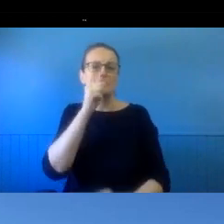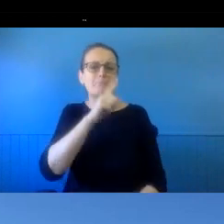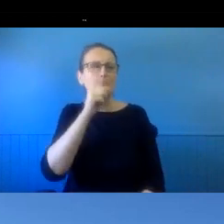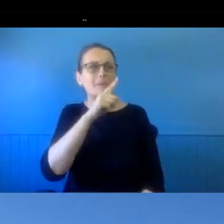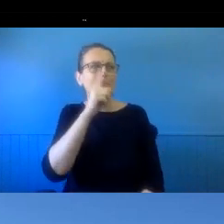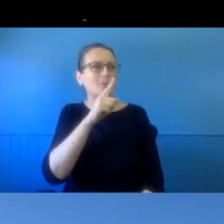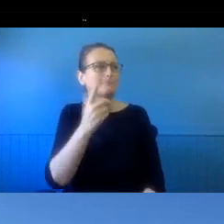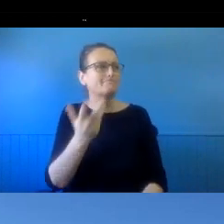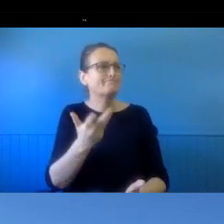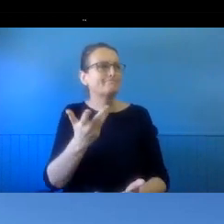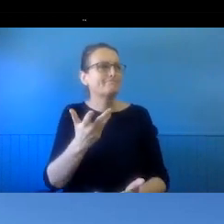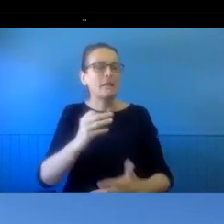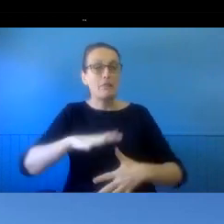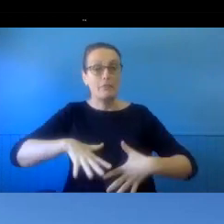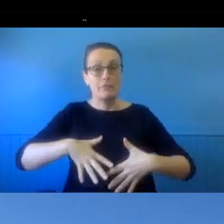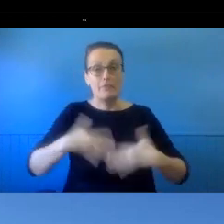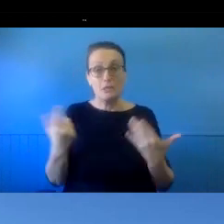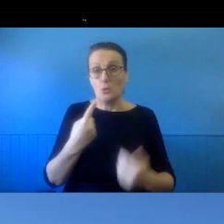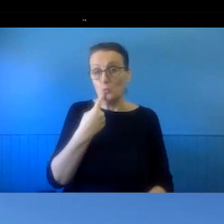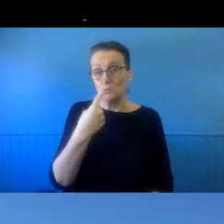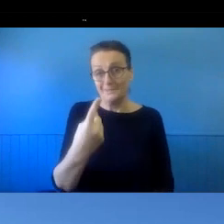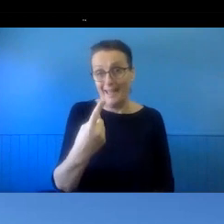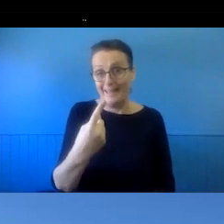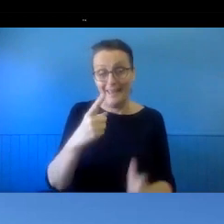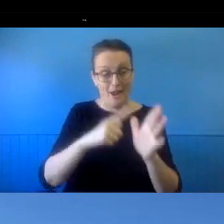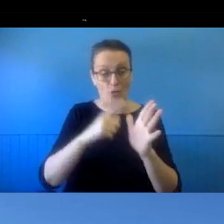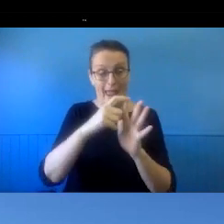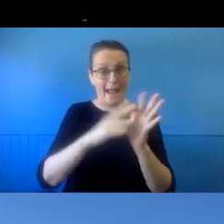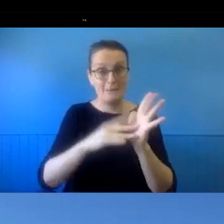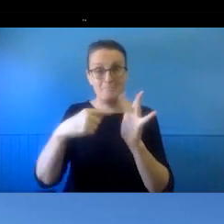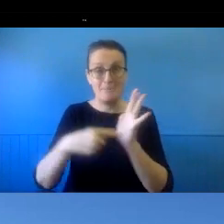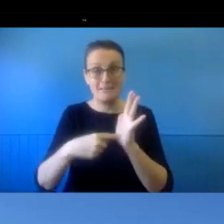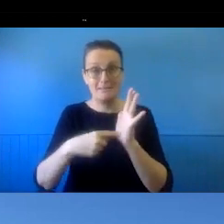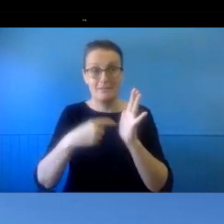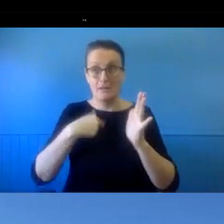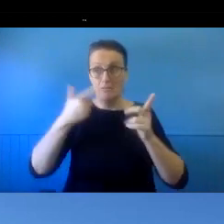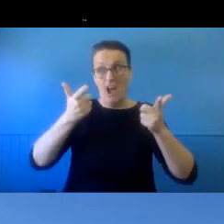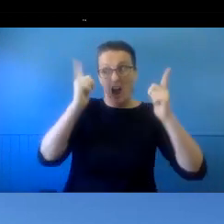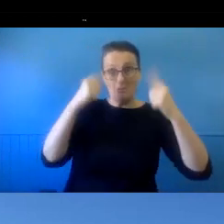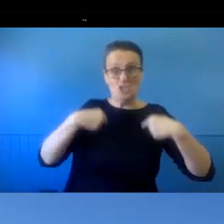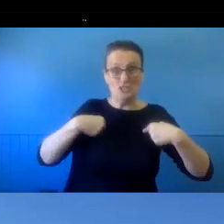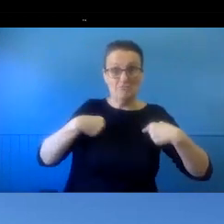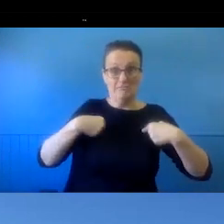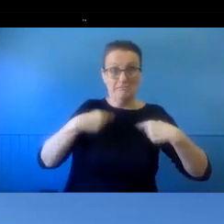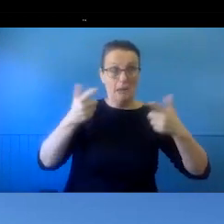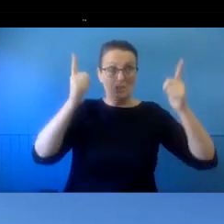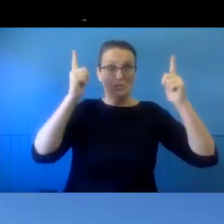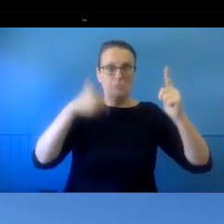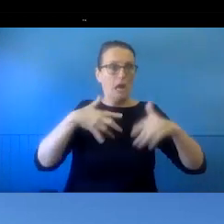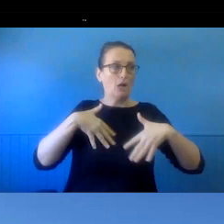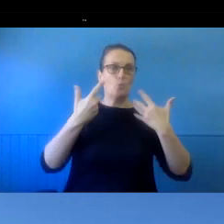wanting to admit that they are, in fact, in charge or that they - yeah,